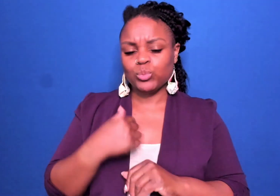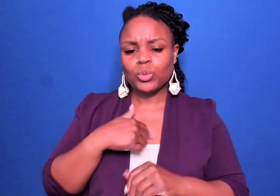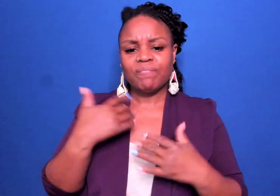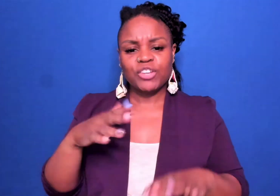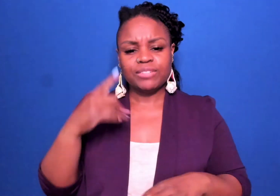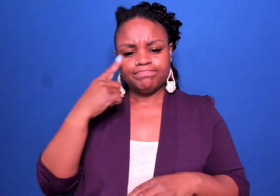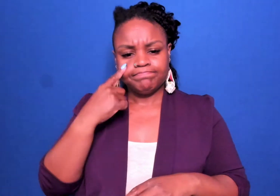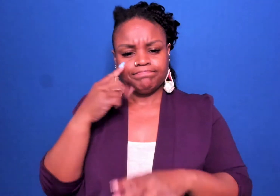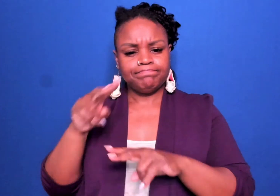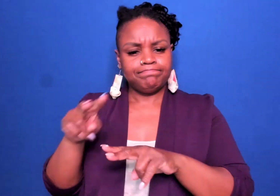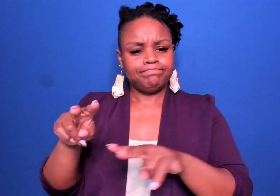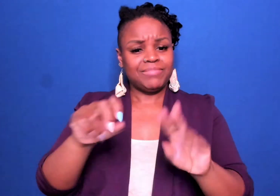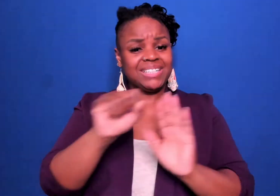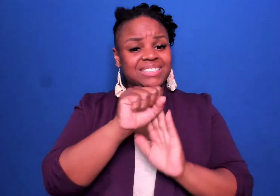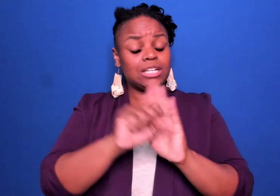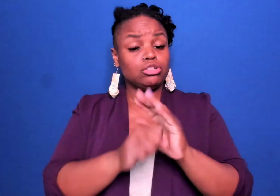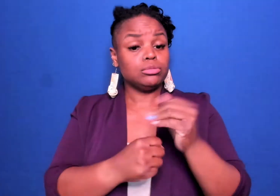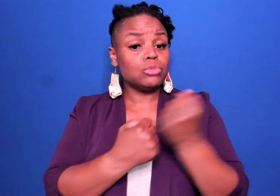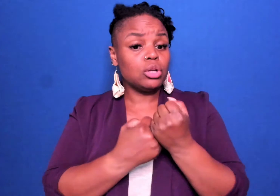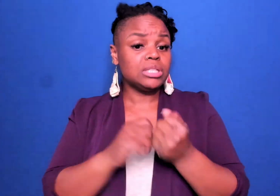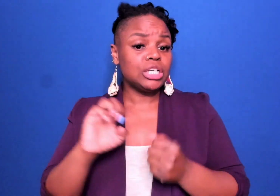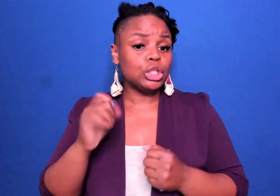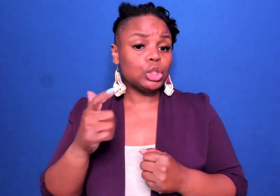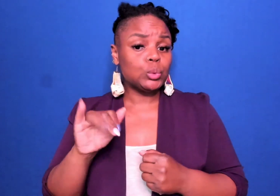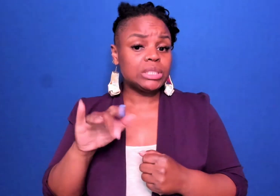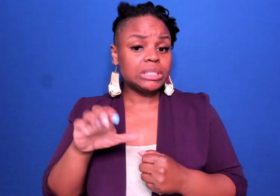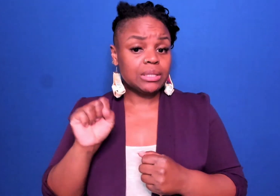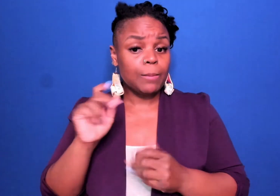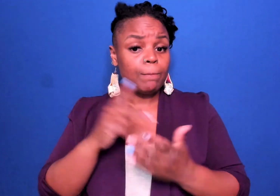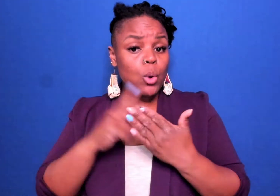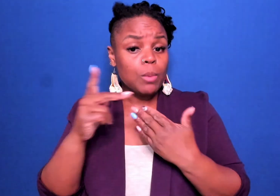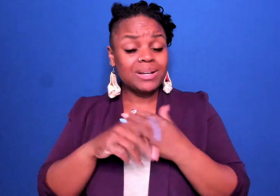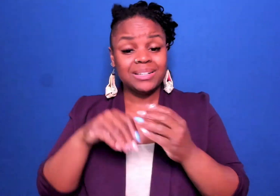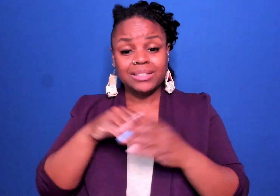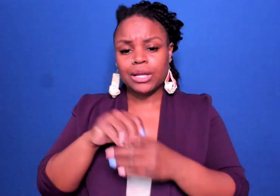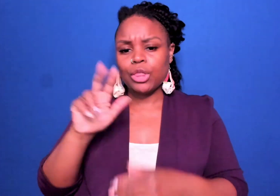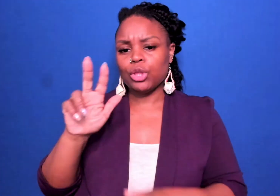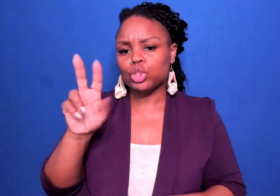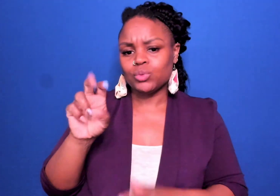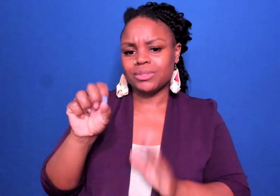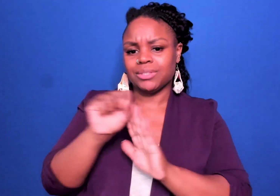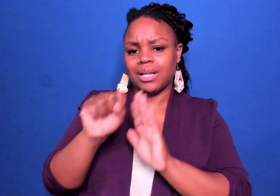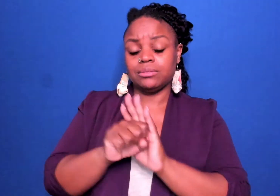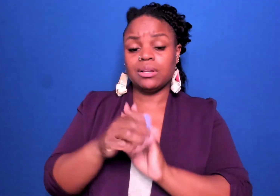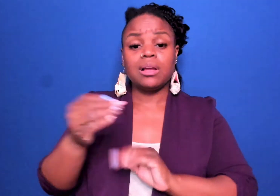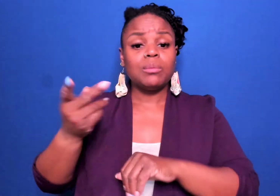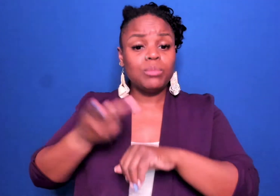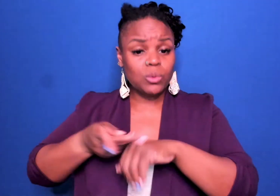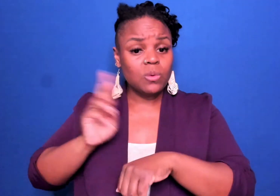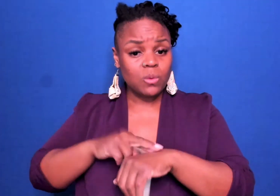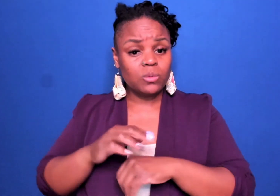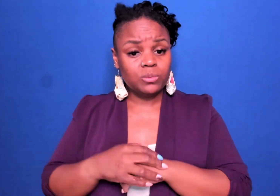We have witnessed state-sponsored eugenics programs in 32 states and Puerto Rico.